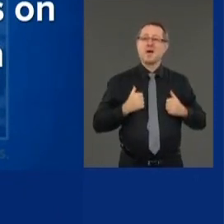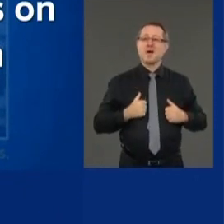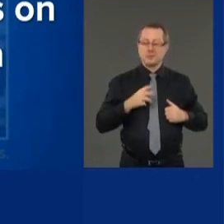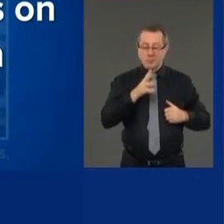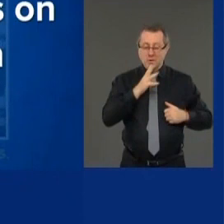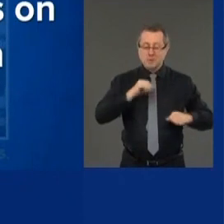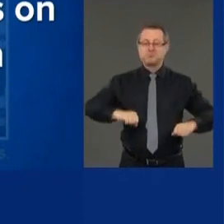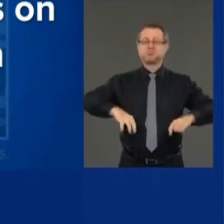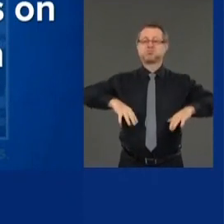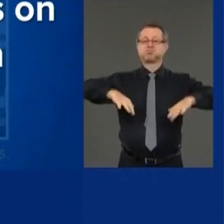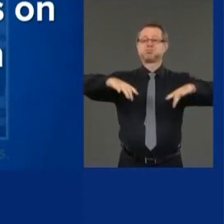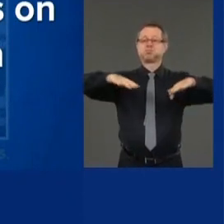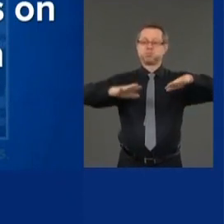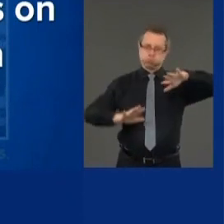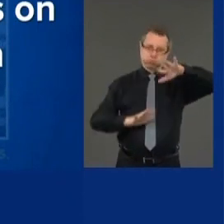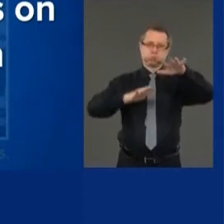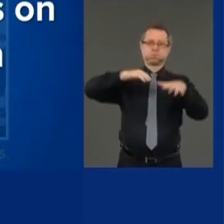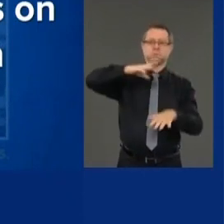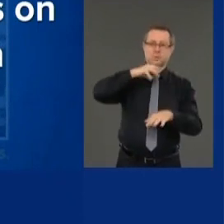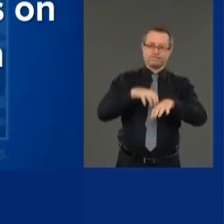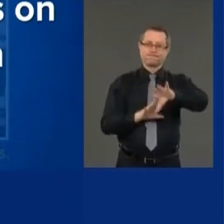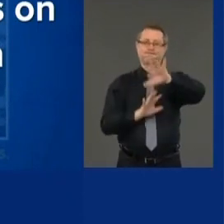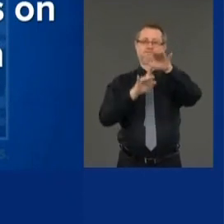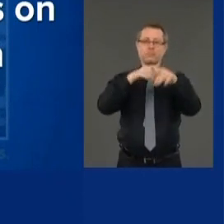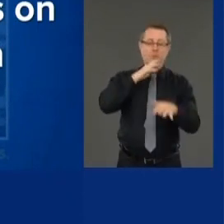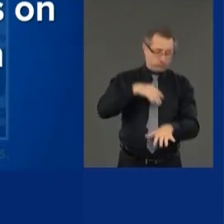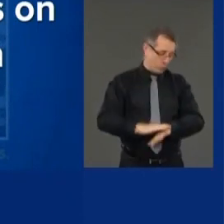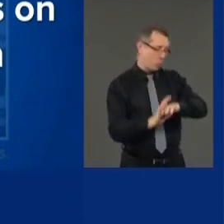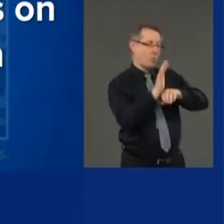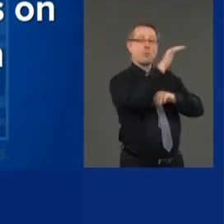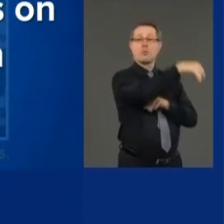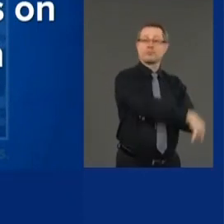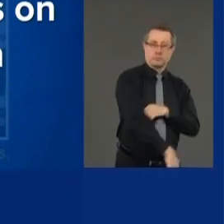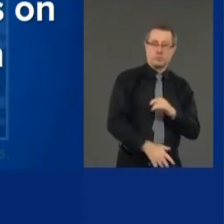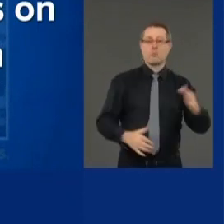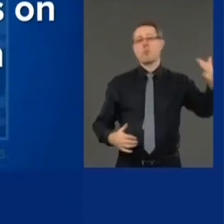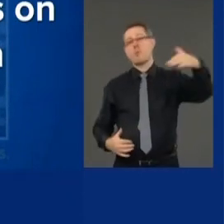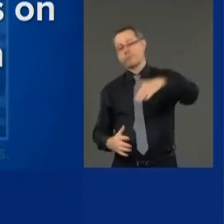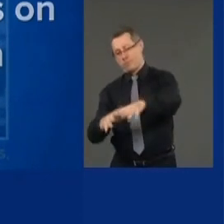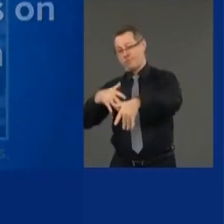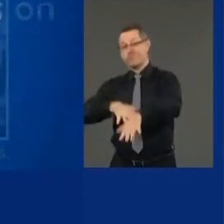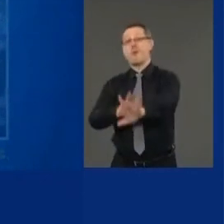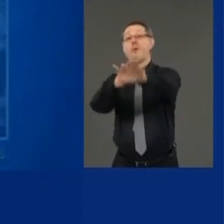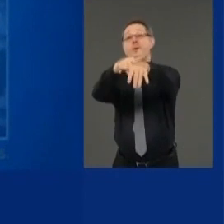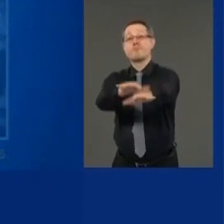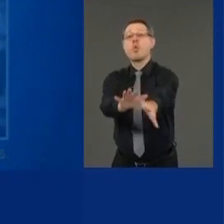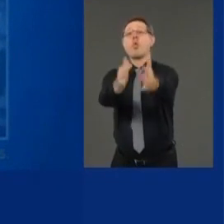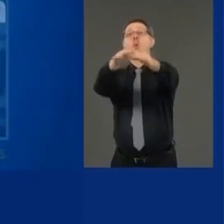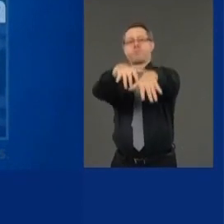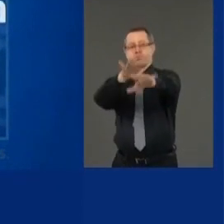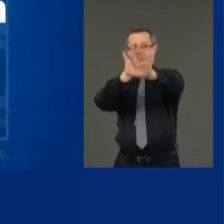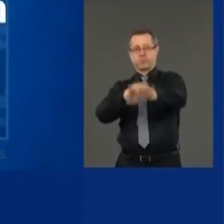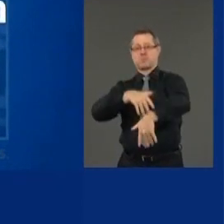LIKE A WAVE IN A BATHTUB.